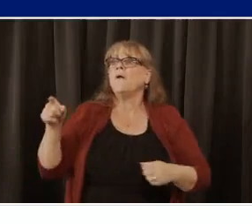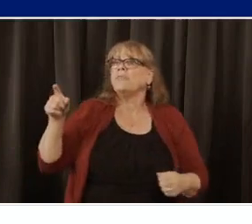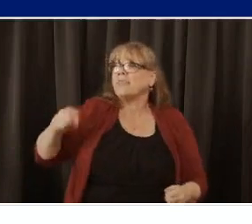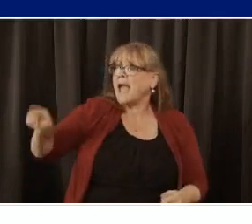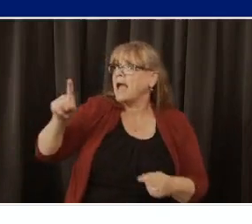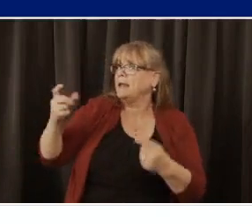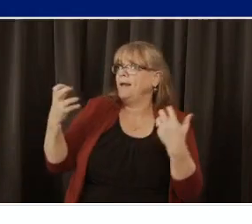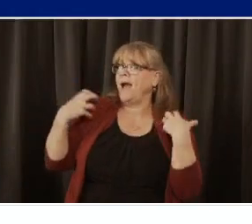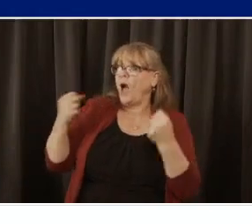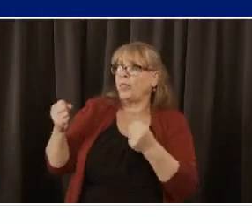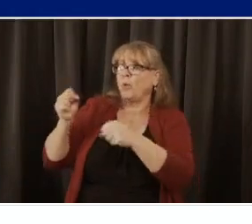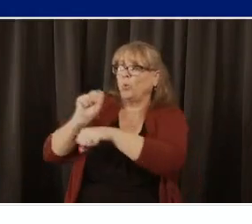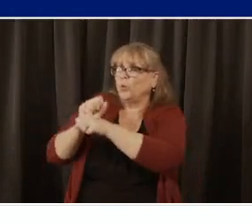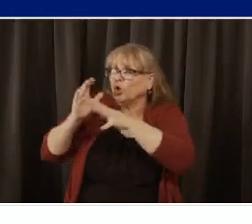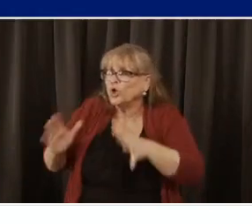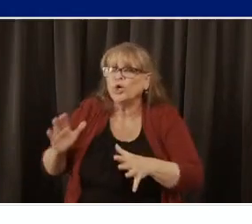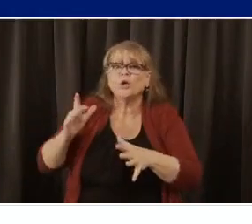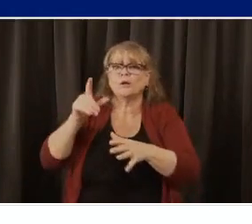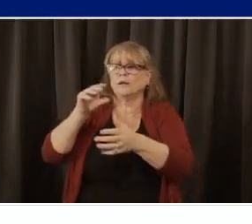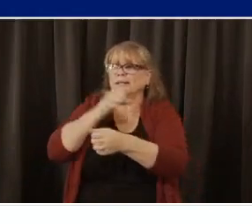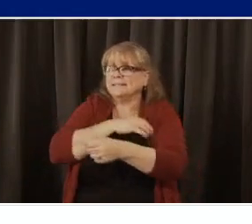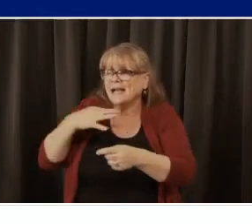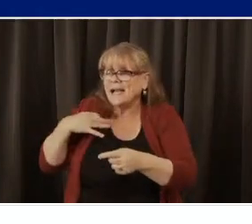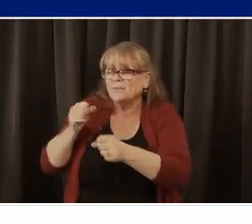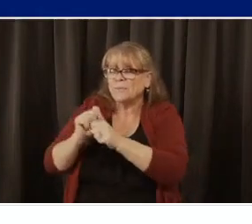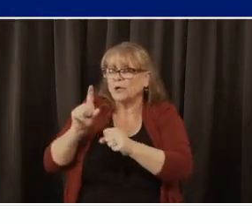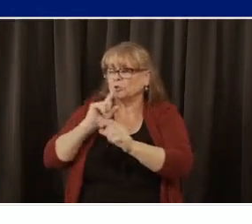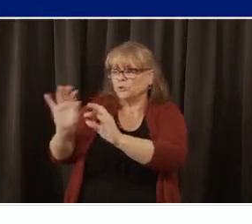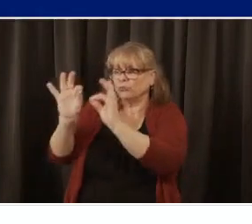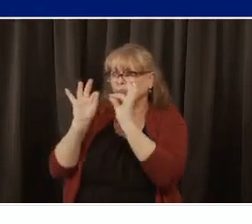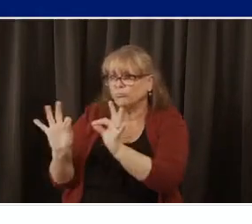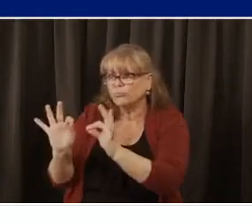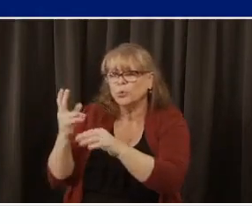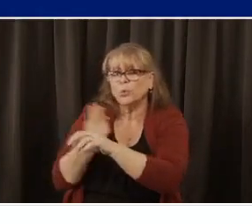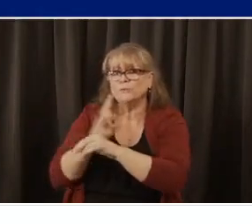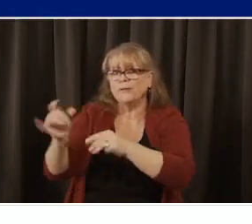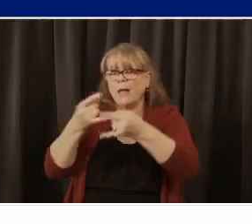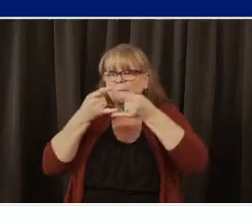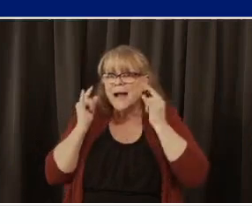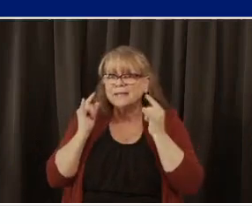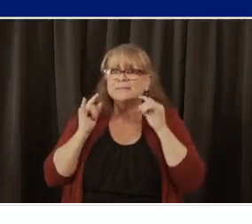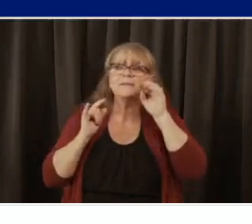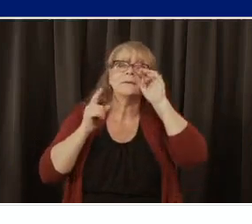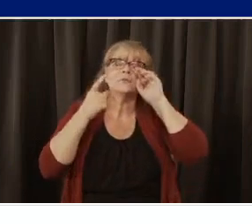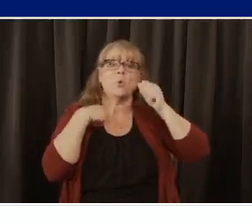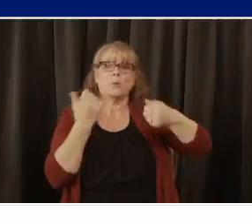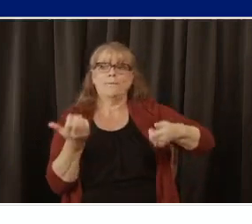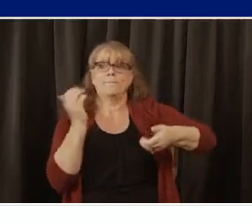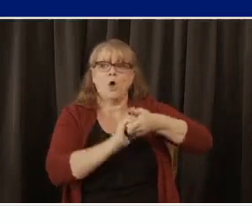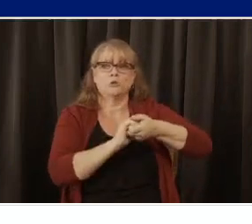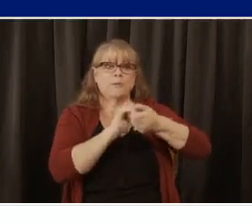with Colorado State University, to ensure that the PP and masks that we were purchasing were safe